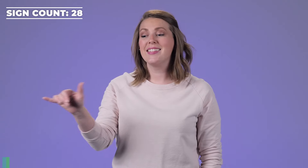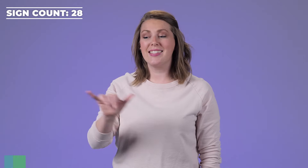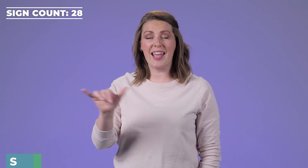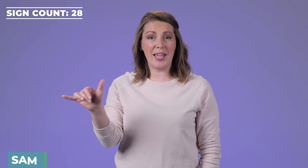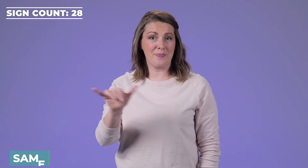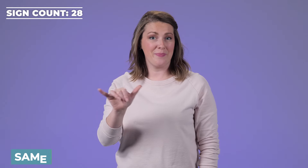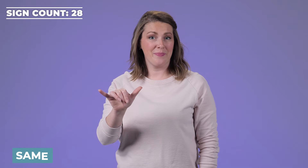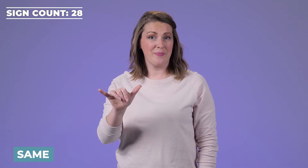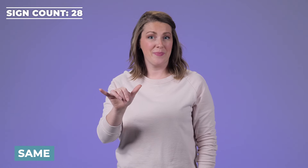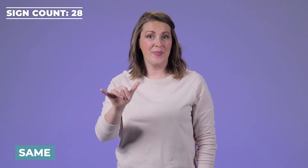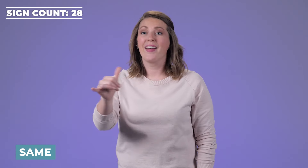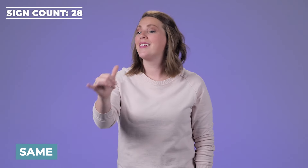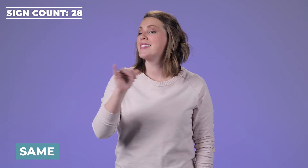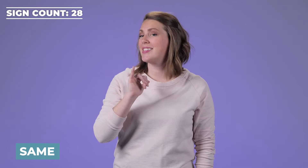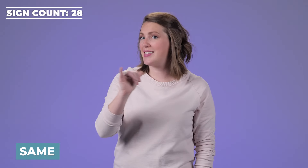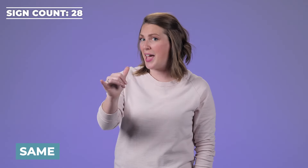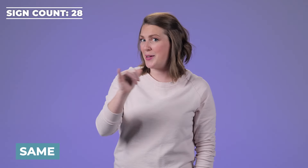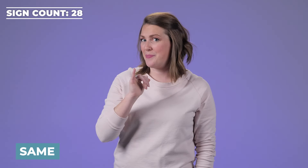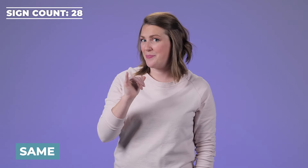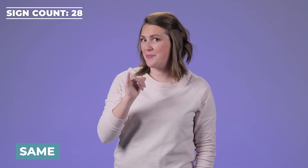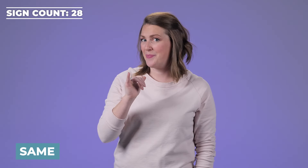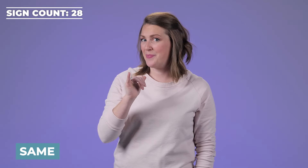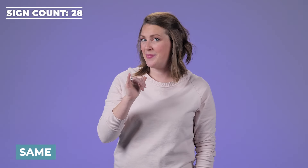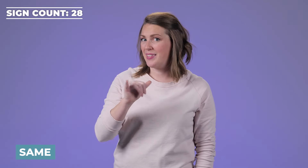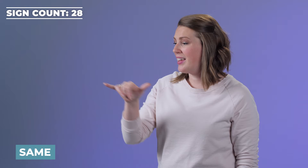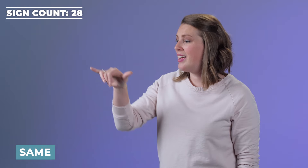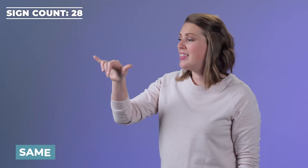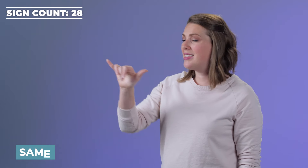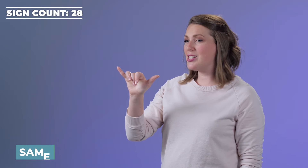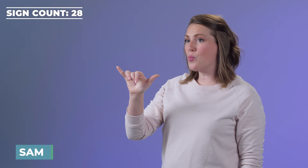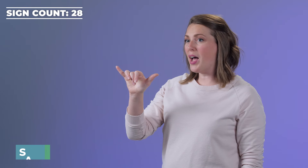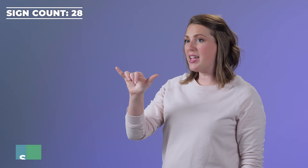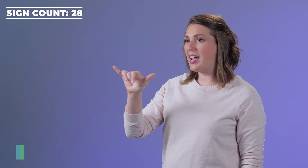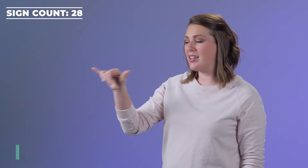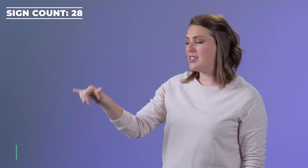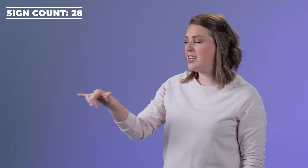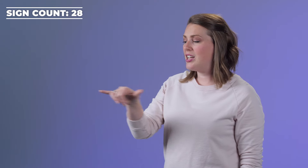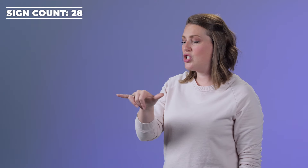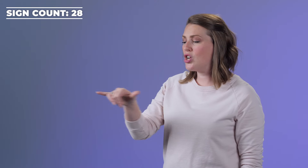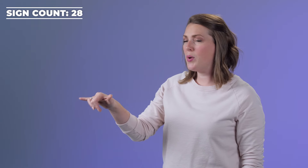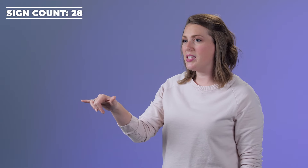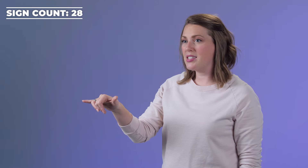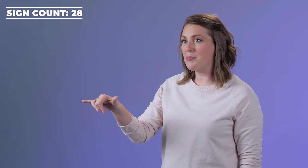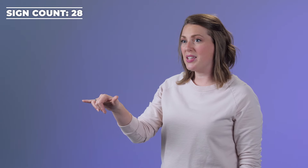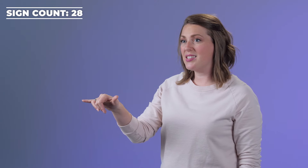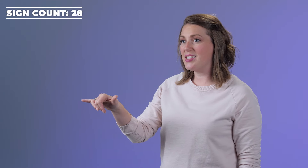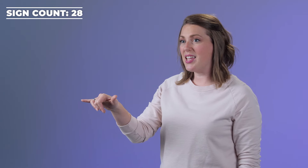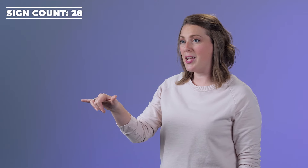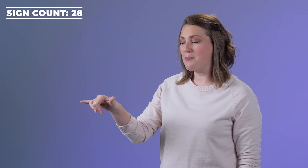Same. This y hand is showing that something's the same.